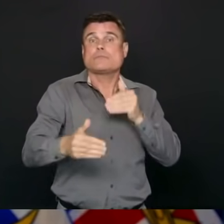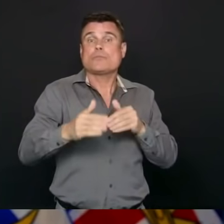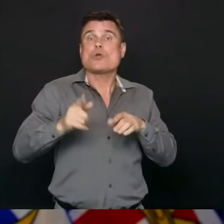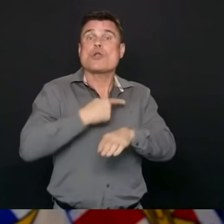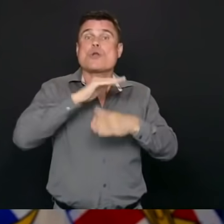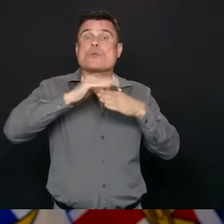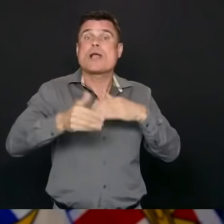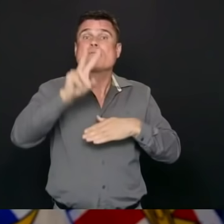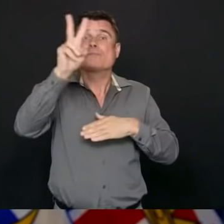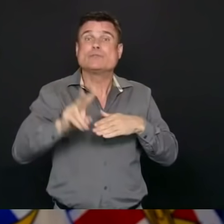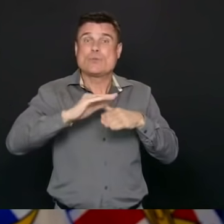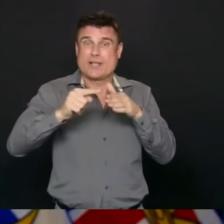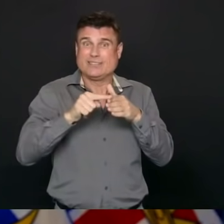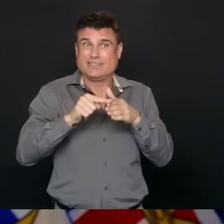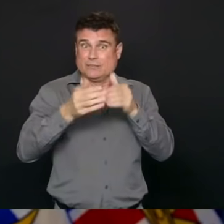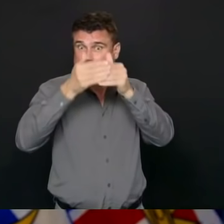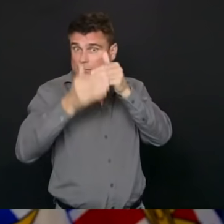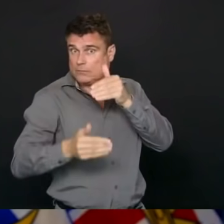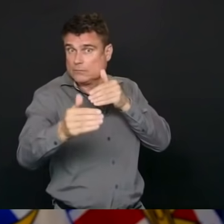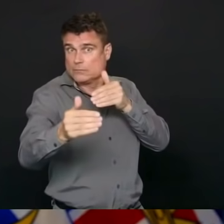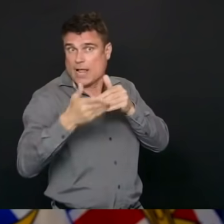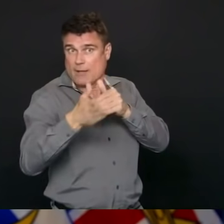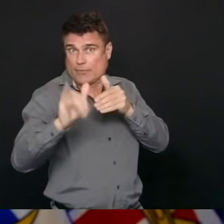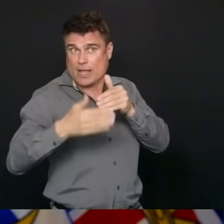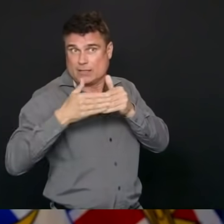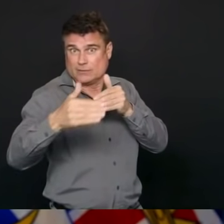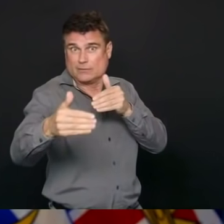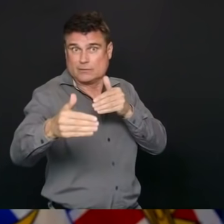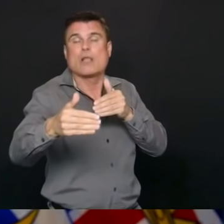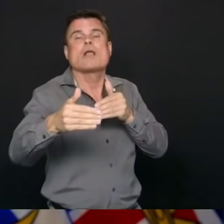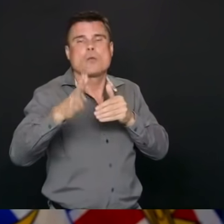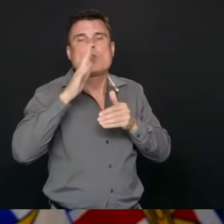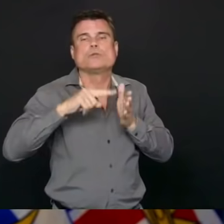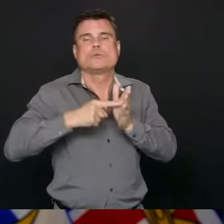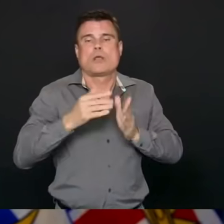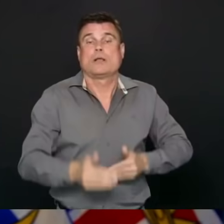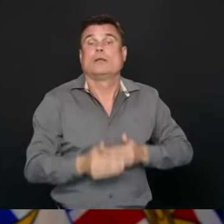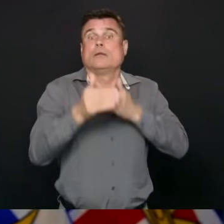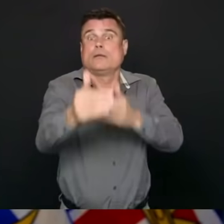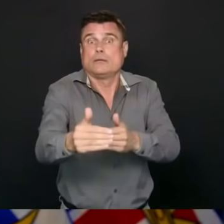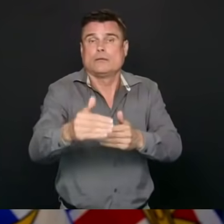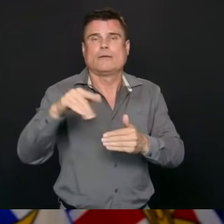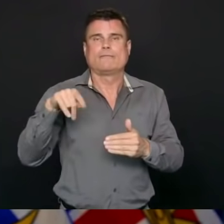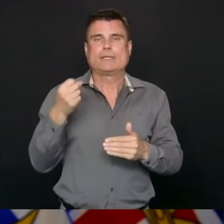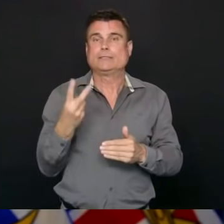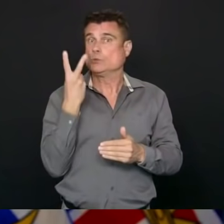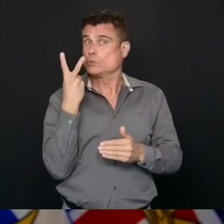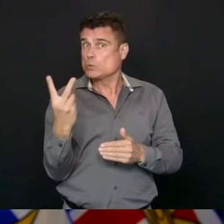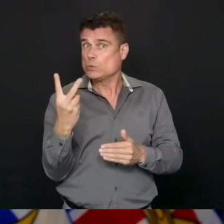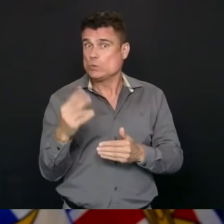long weekend, it's not much longer now. This is something we can all look forward to, even